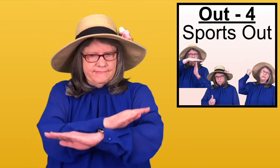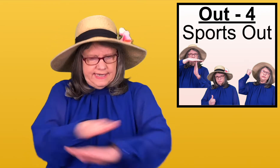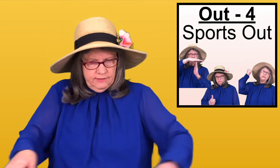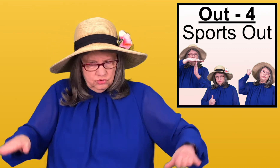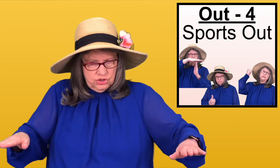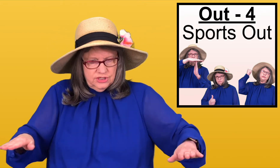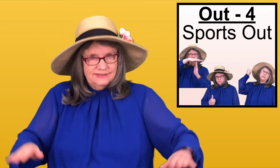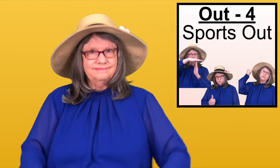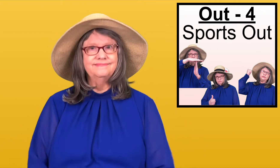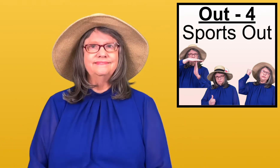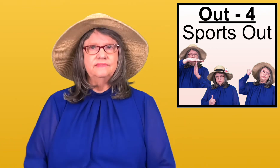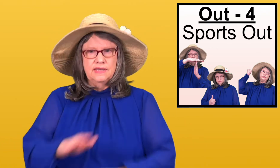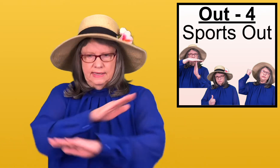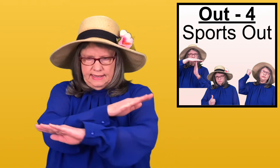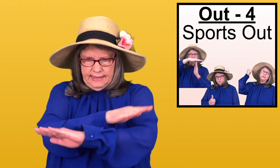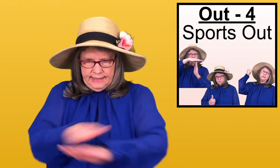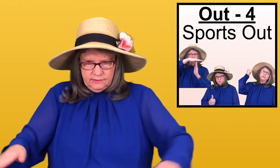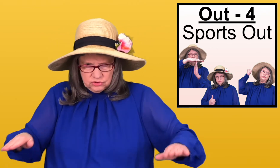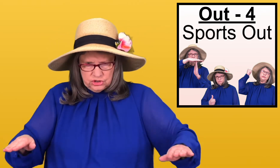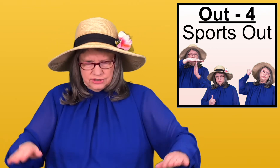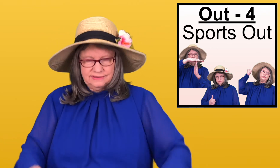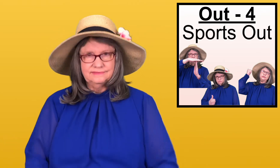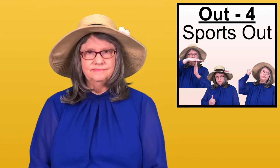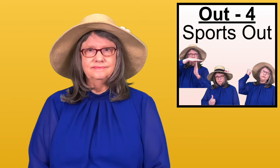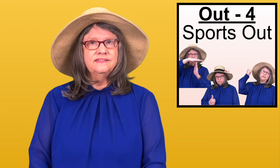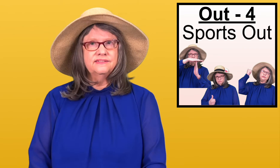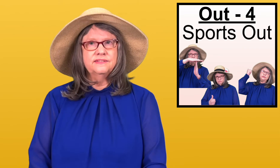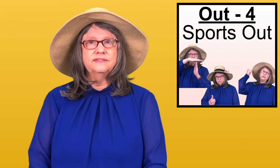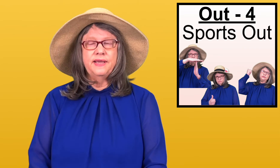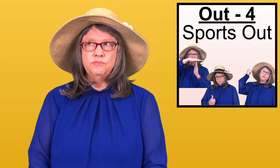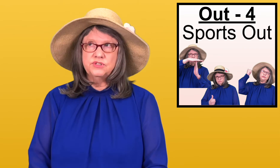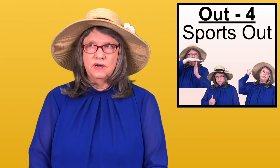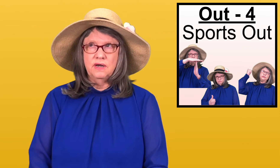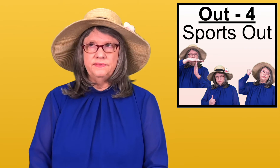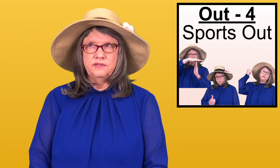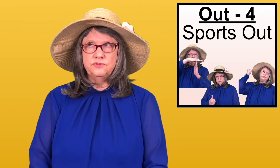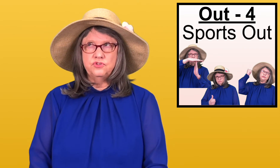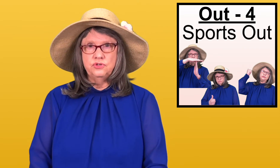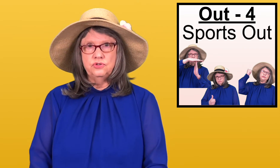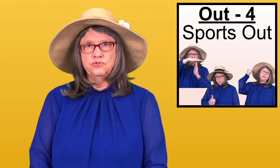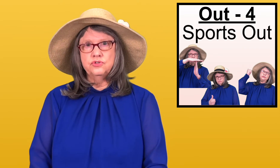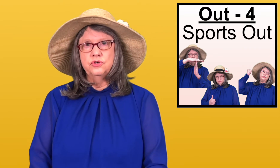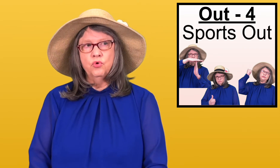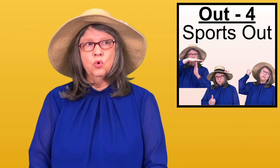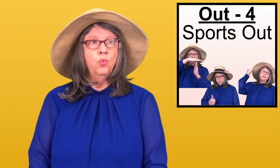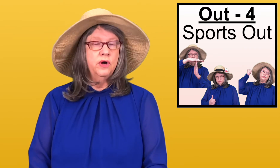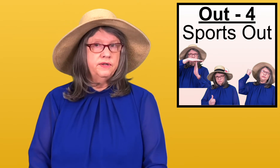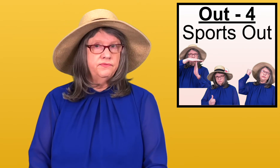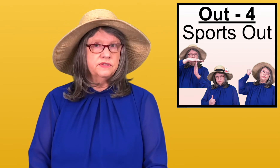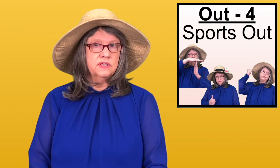OUT. OUT. This is the same sign that is used for one of the signs